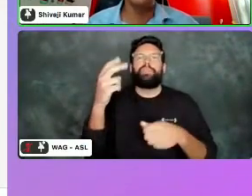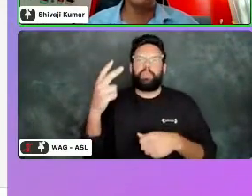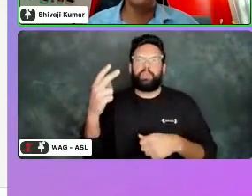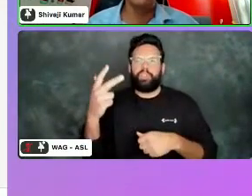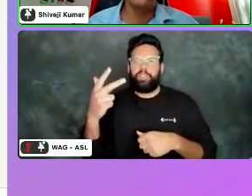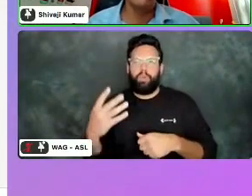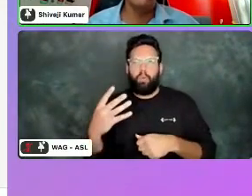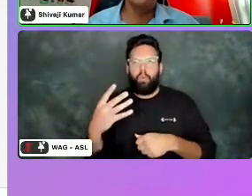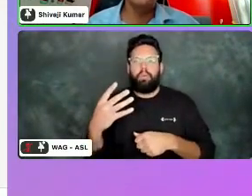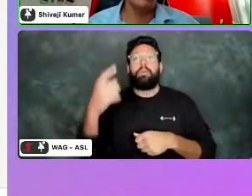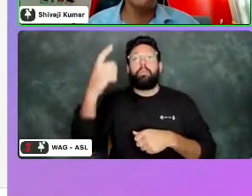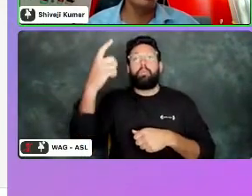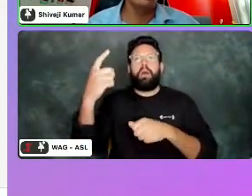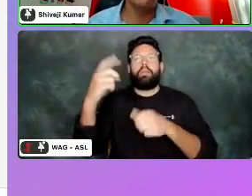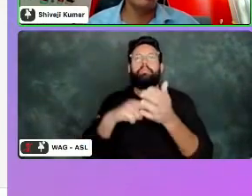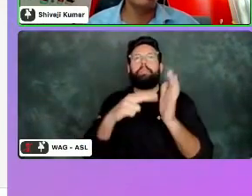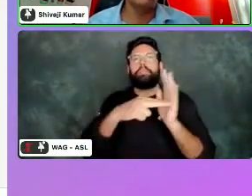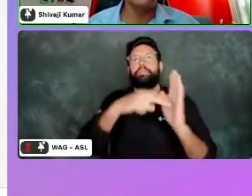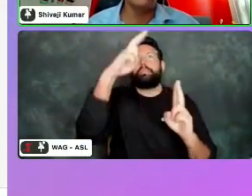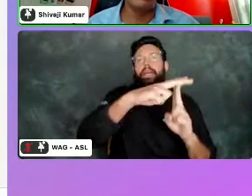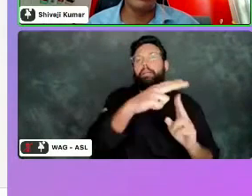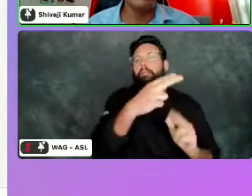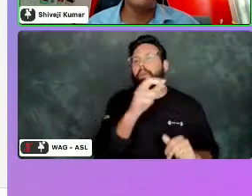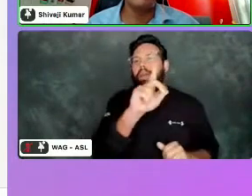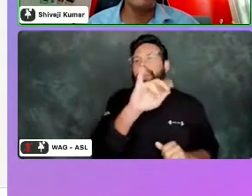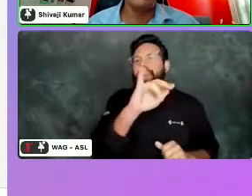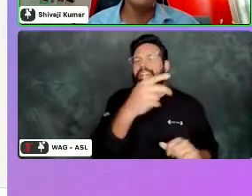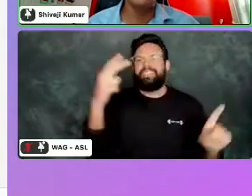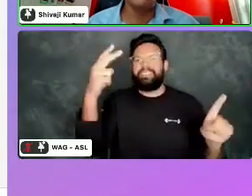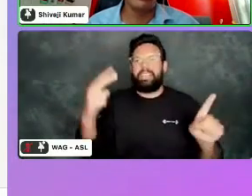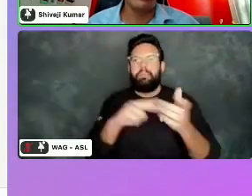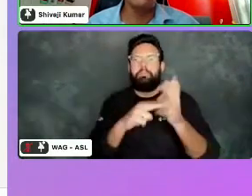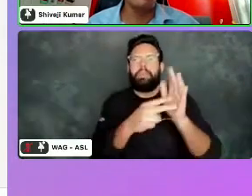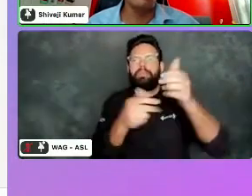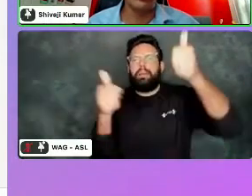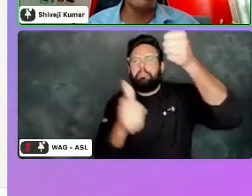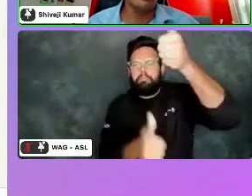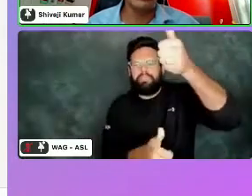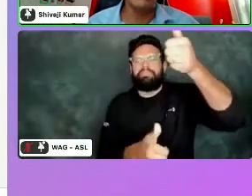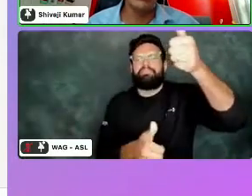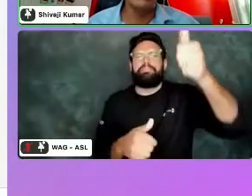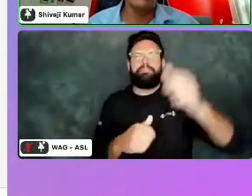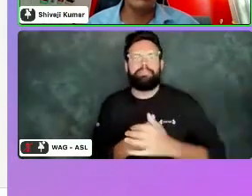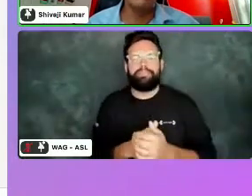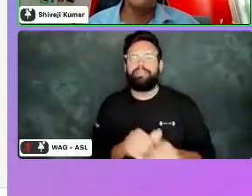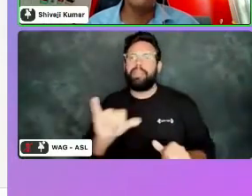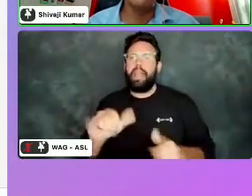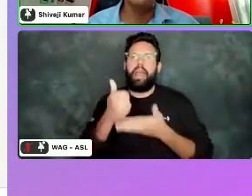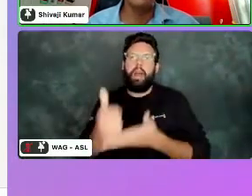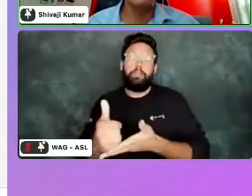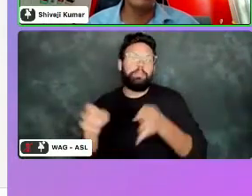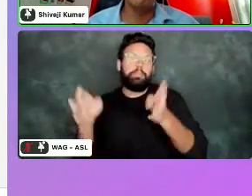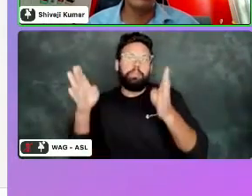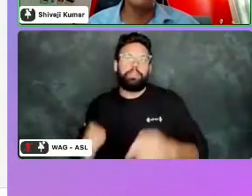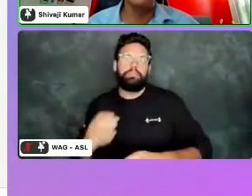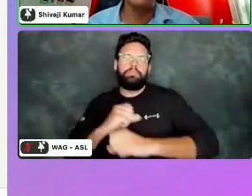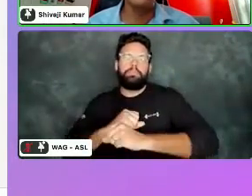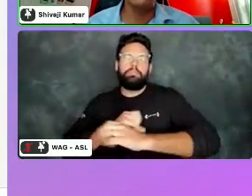So it gives a visual picture in their heads as to how to understand the entire content on a page.